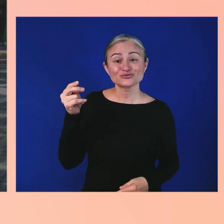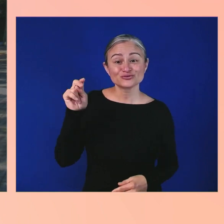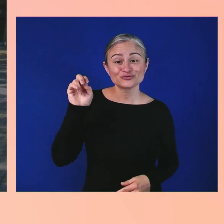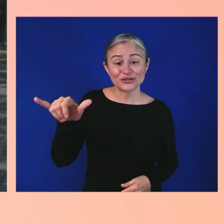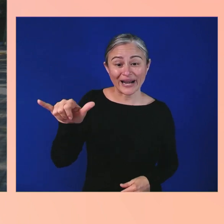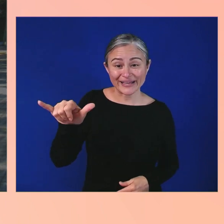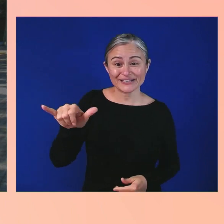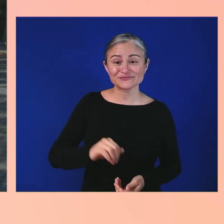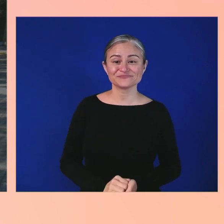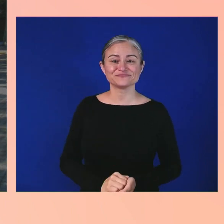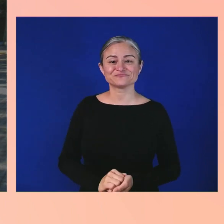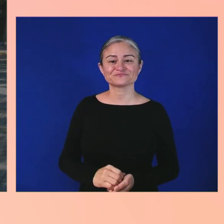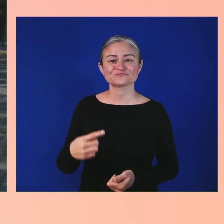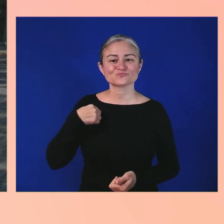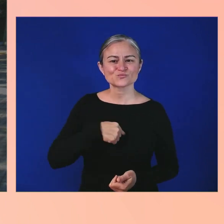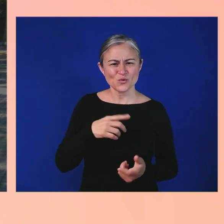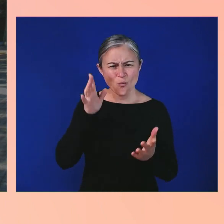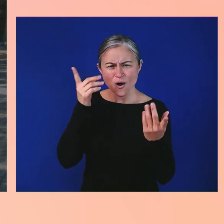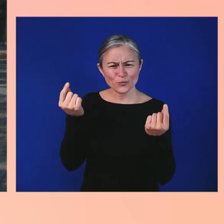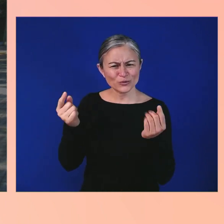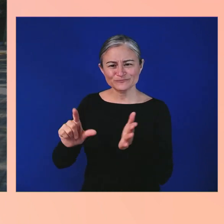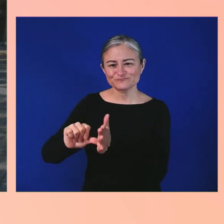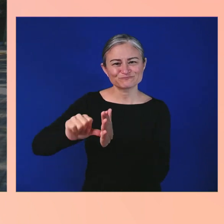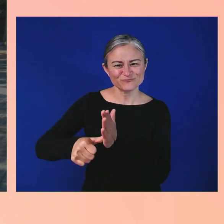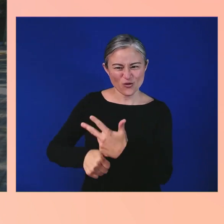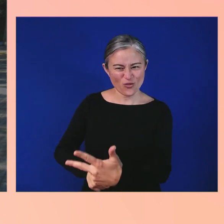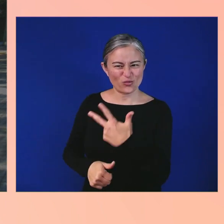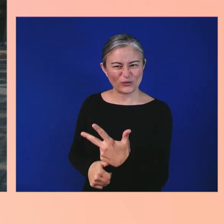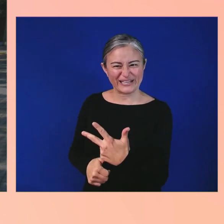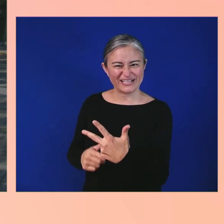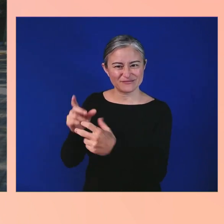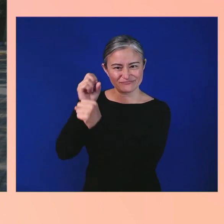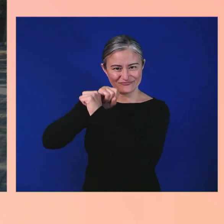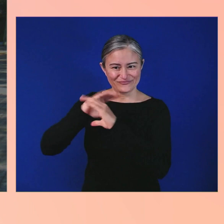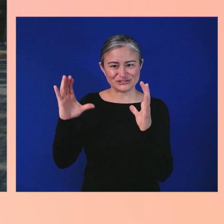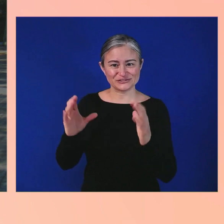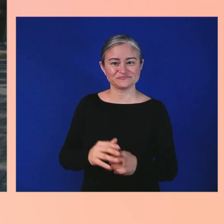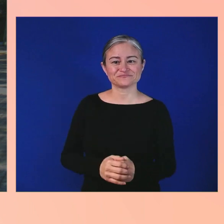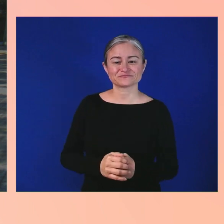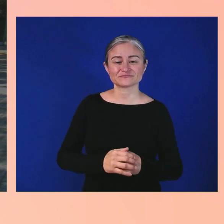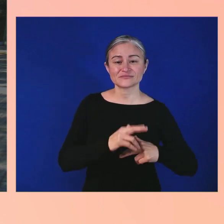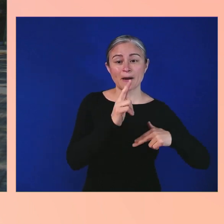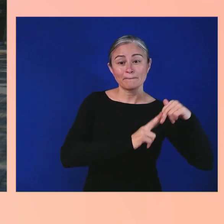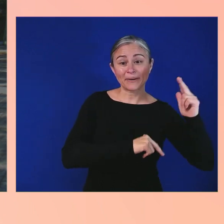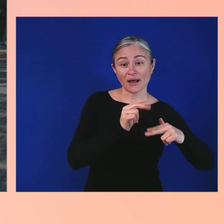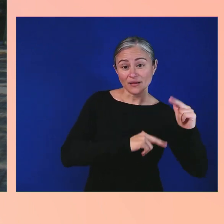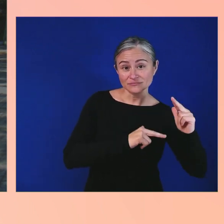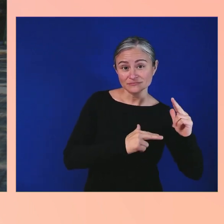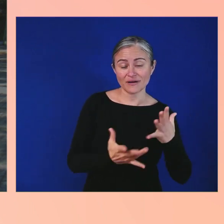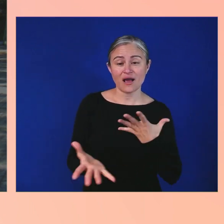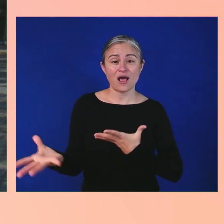imagine, build and include. As you deepen your knowledge on each of these themes, don't forget to follow along on